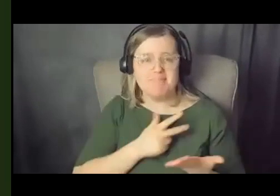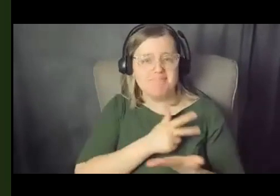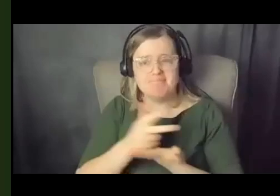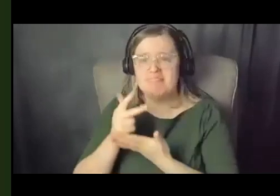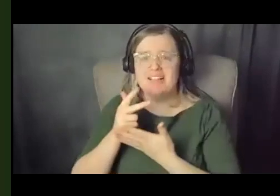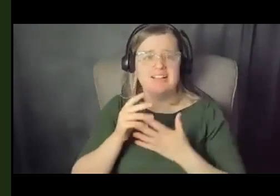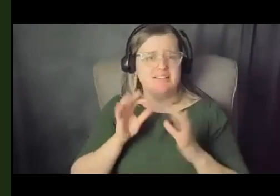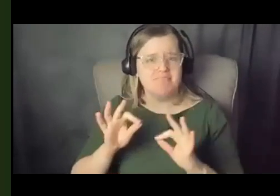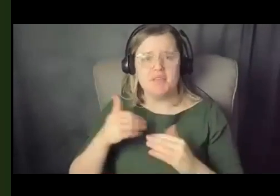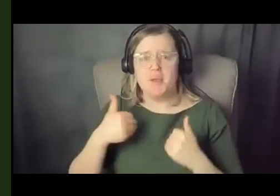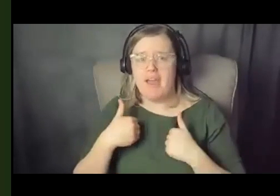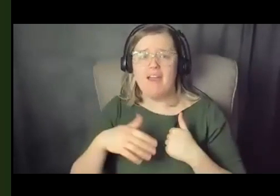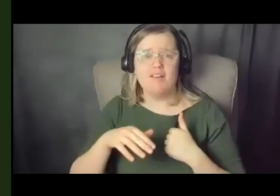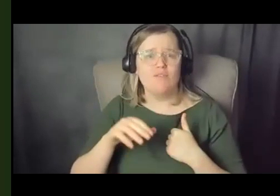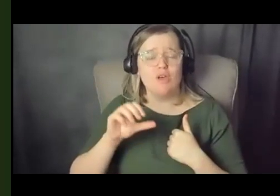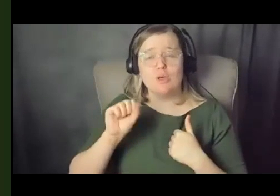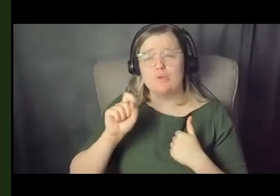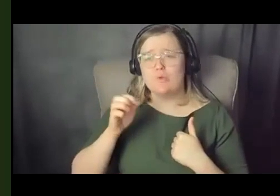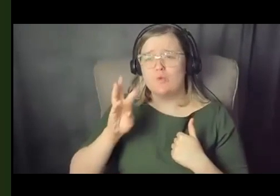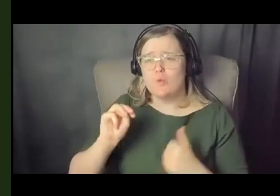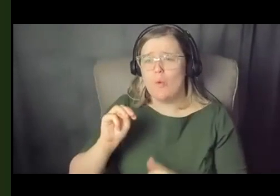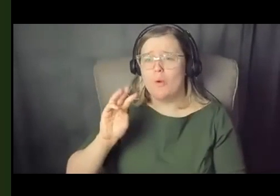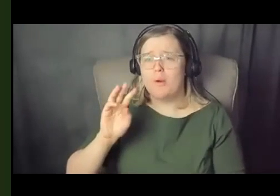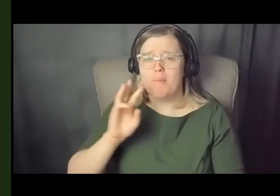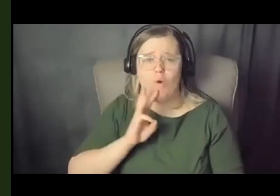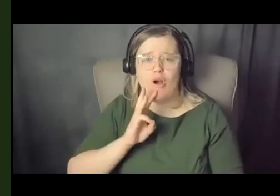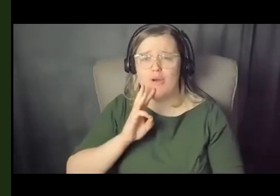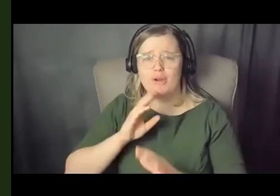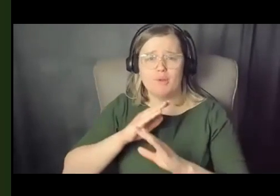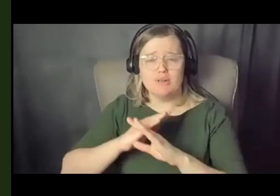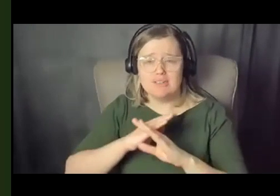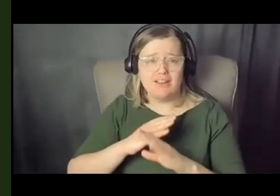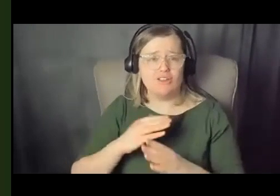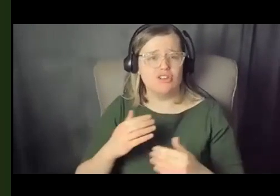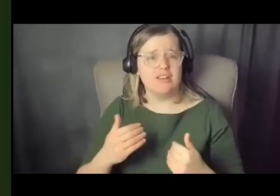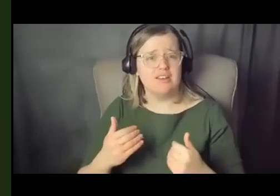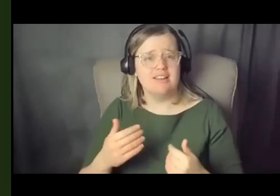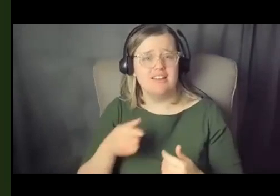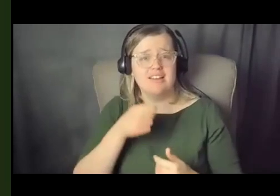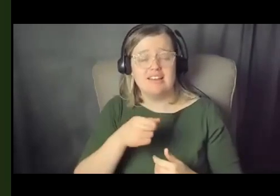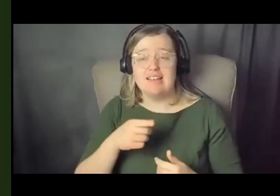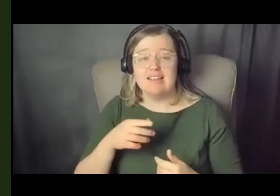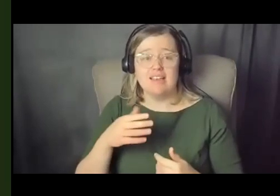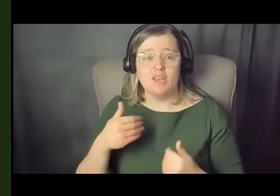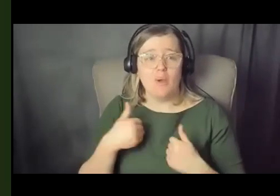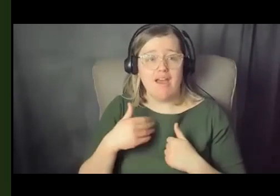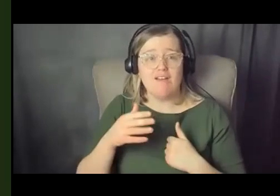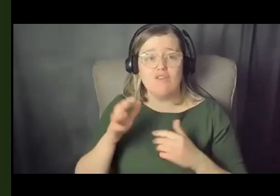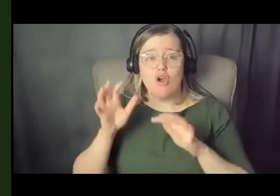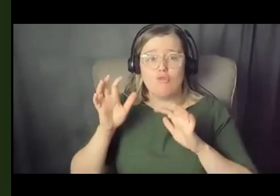good storm water features here helping to protect the Coal Creek. So we have pavement at the entrance, there's a rain garden.